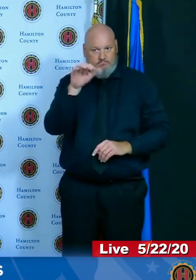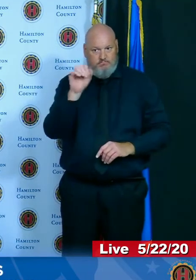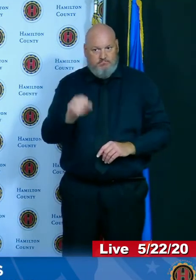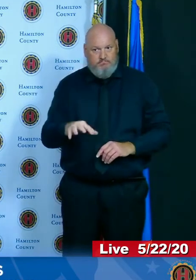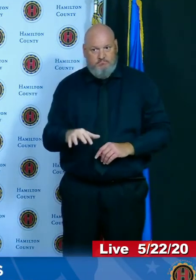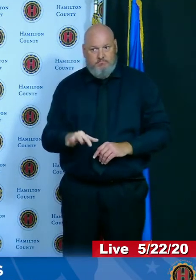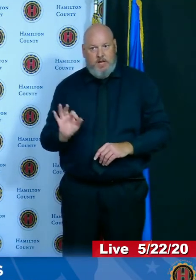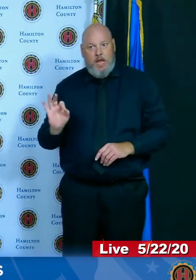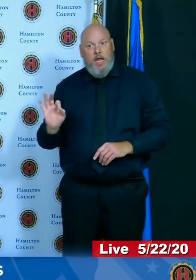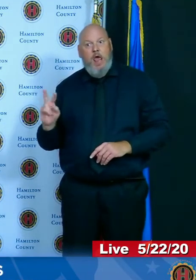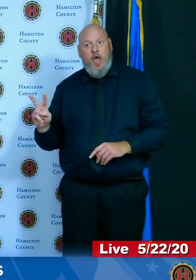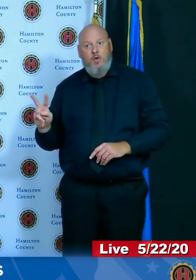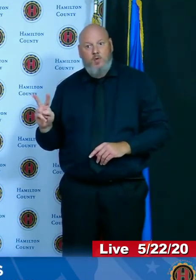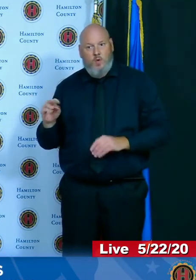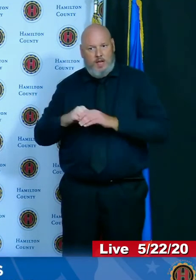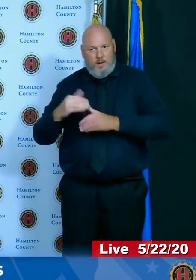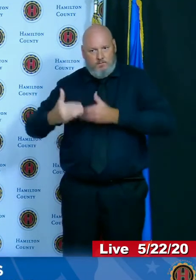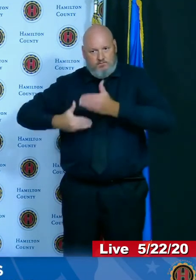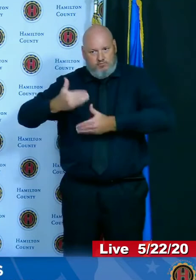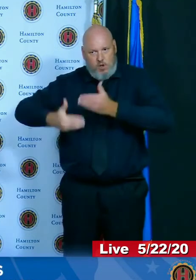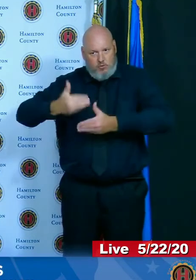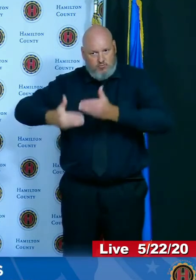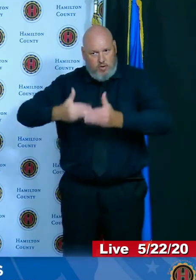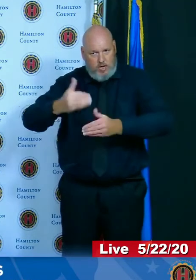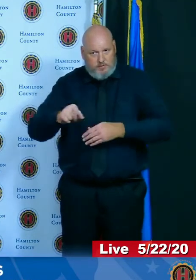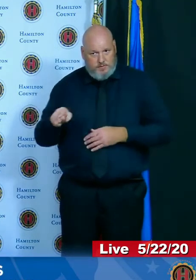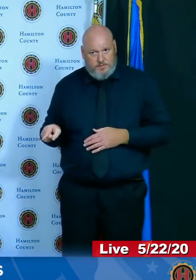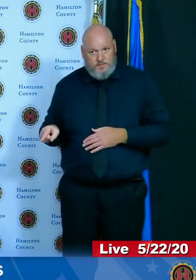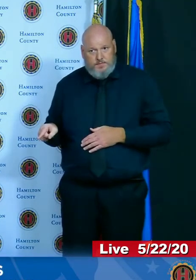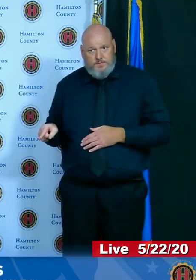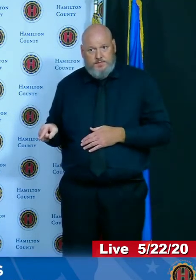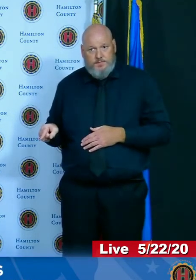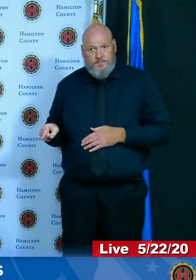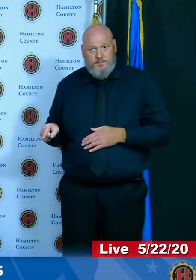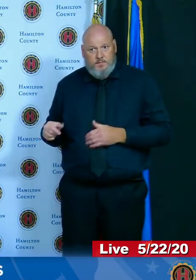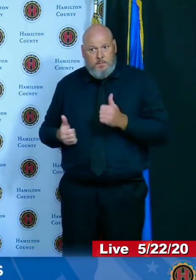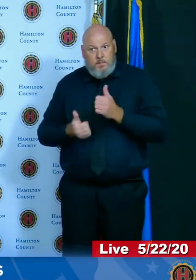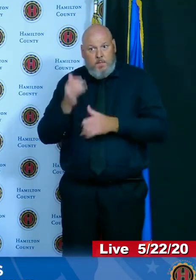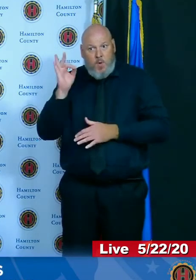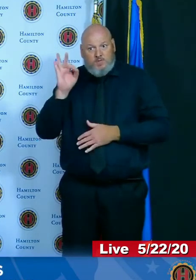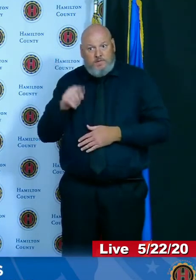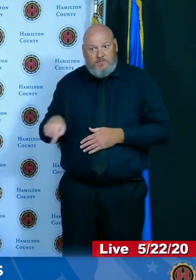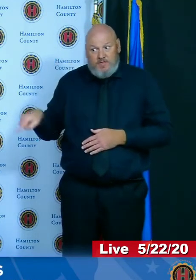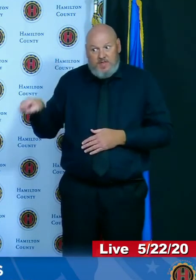have fewer than ten employees so I feel as though we are hitting our target here